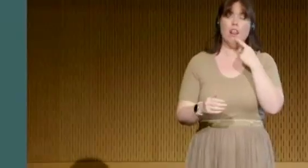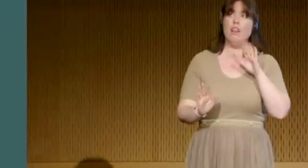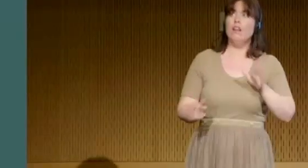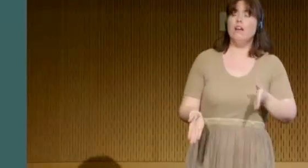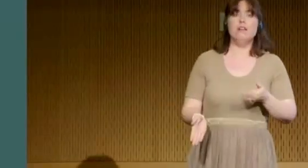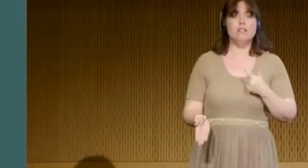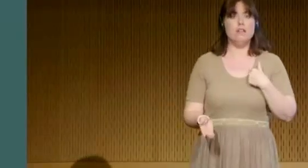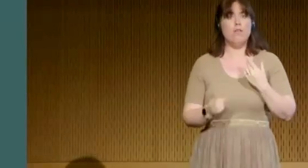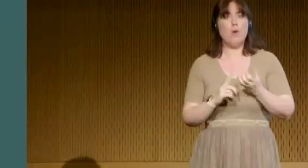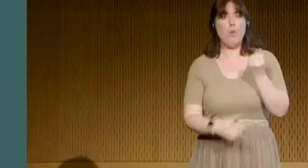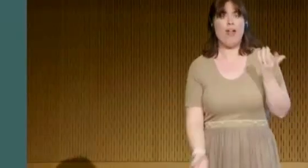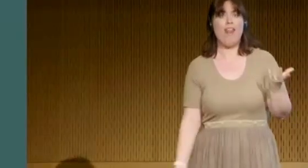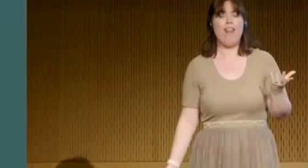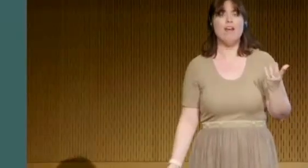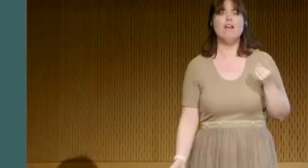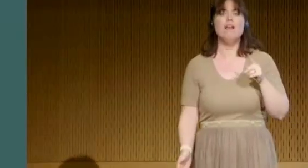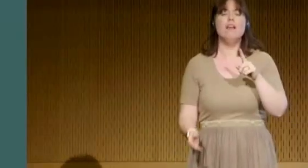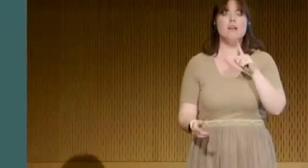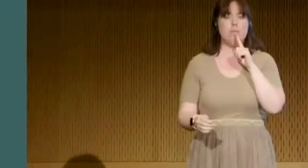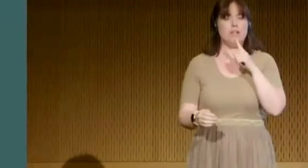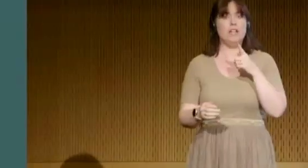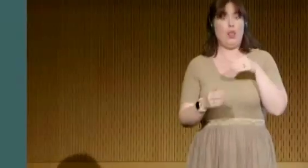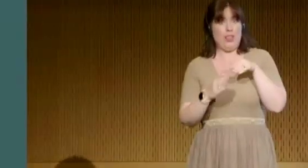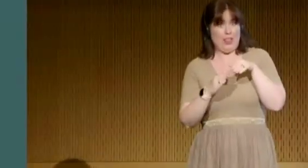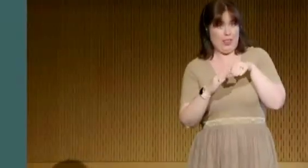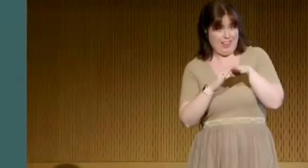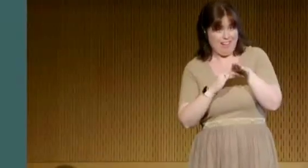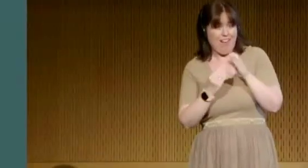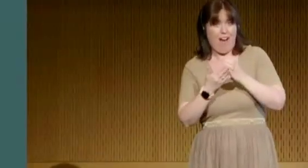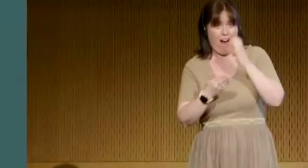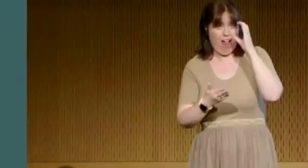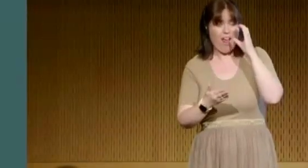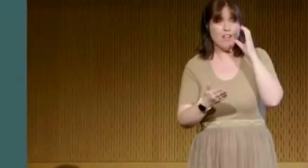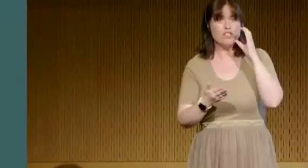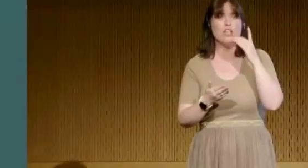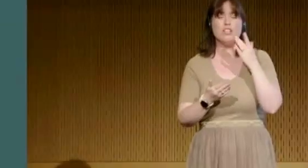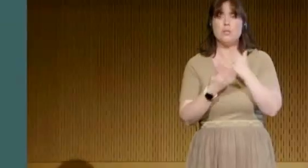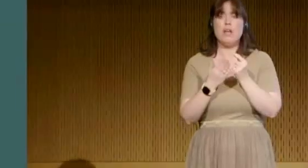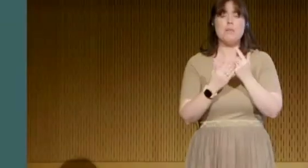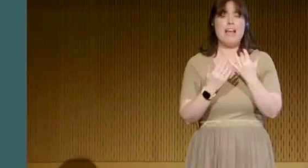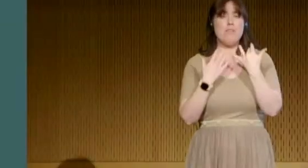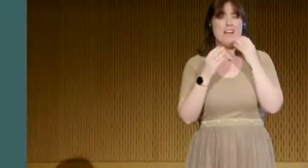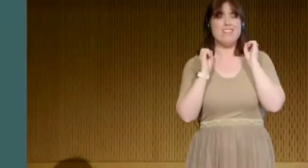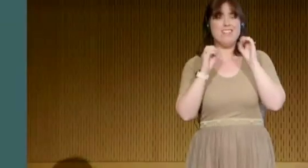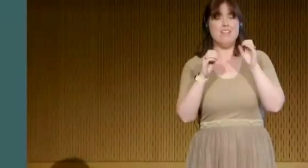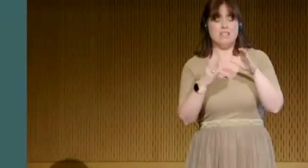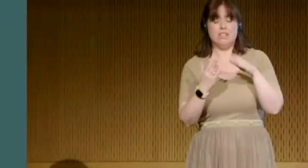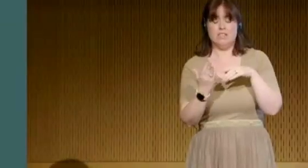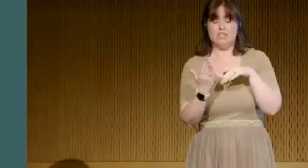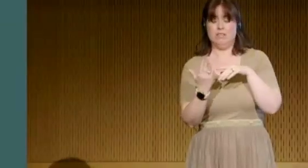and then we're facing them sort of with content sometimes that really isn't engaging for that